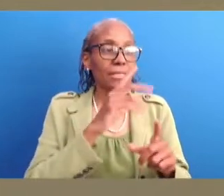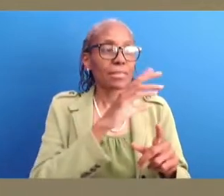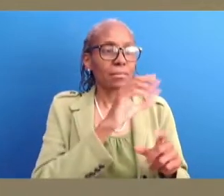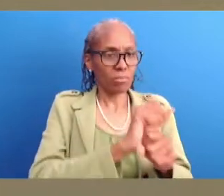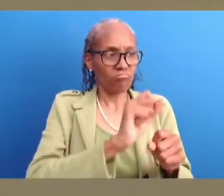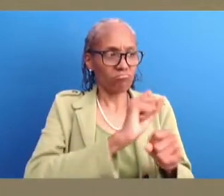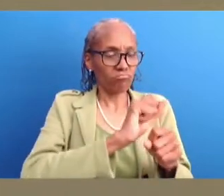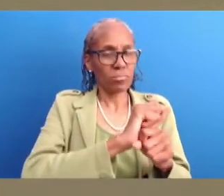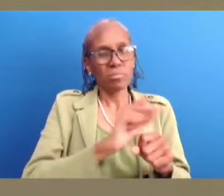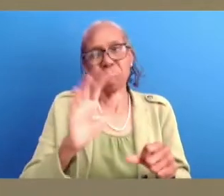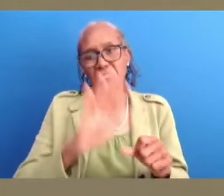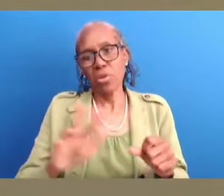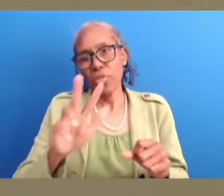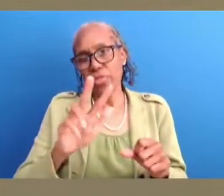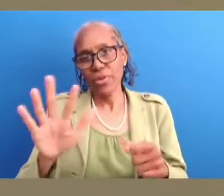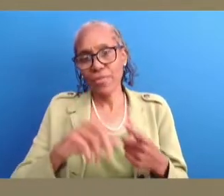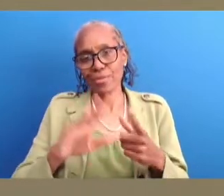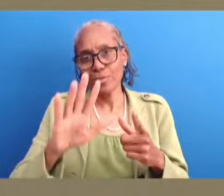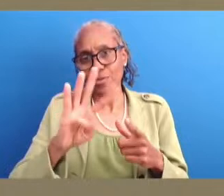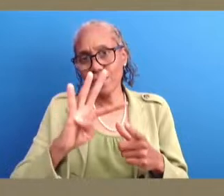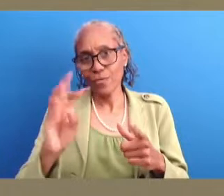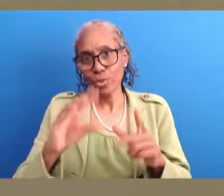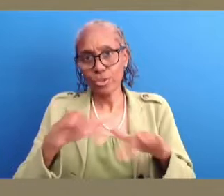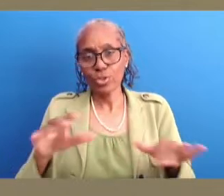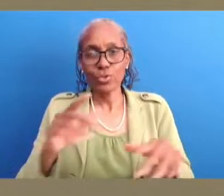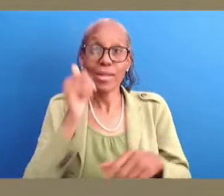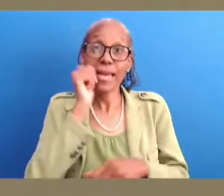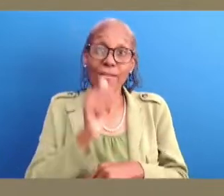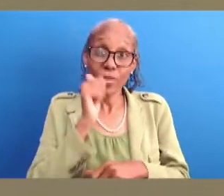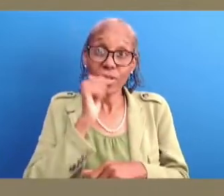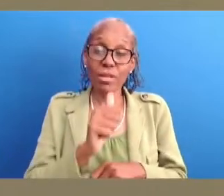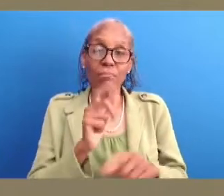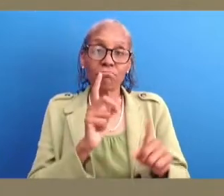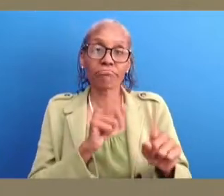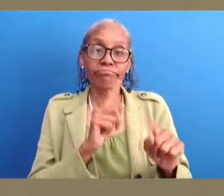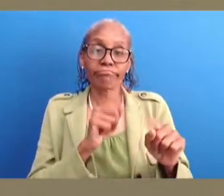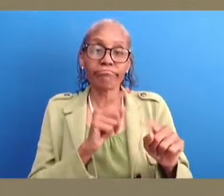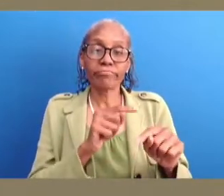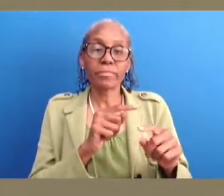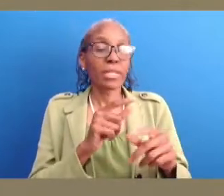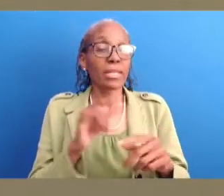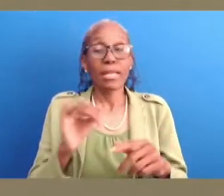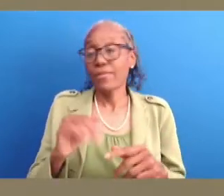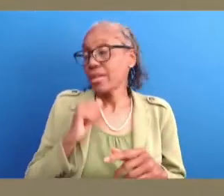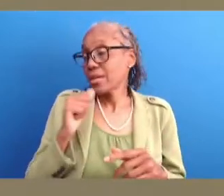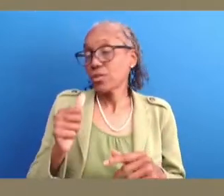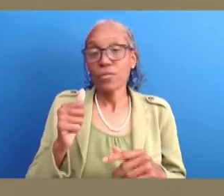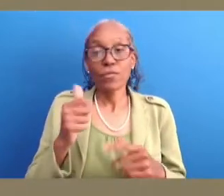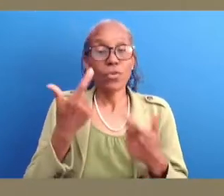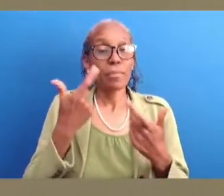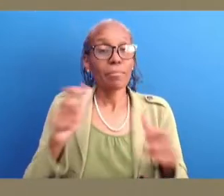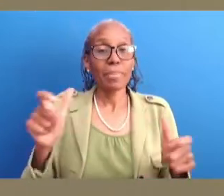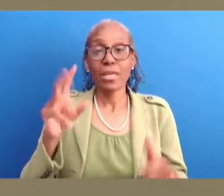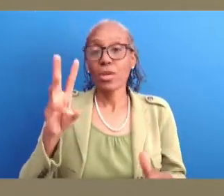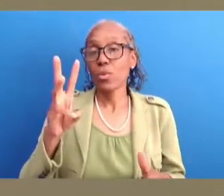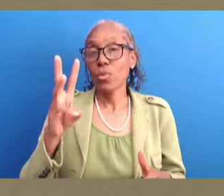AND EMPLOYED 18 ADULTS AND THEY